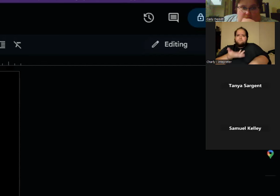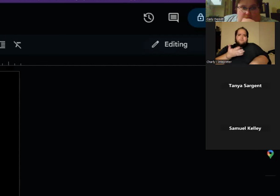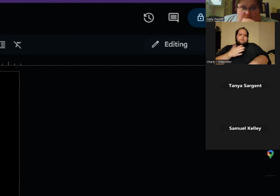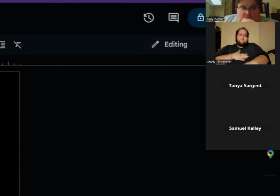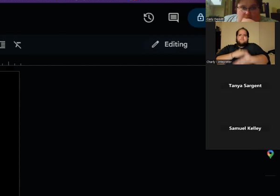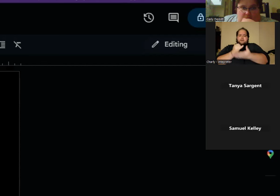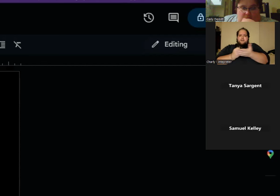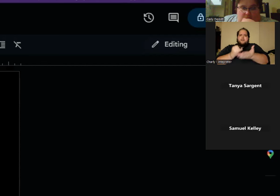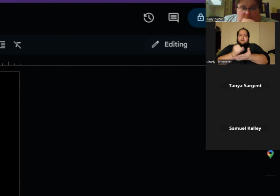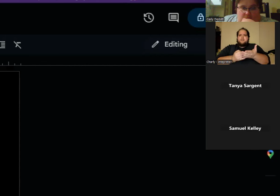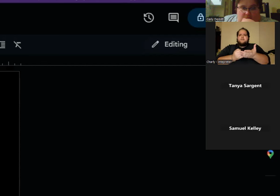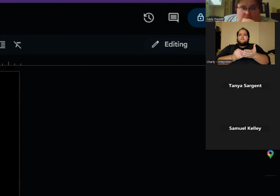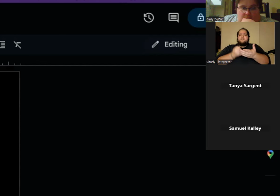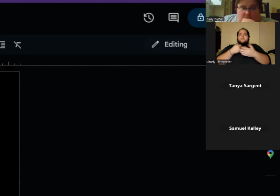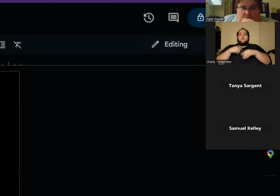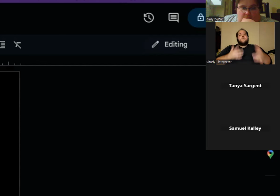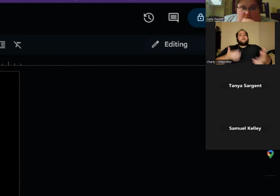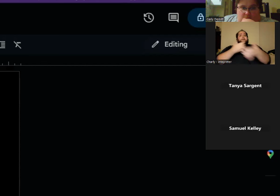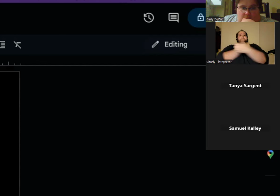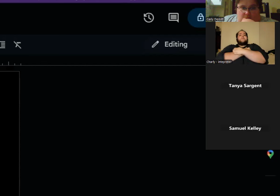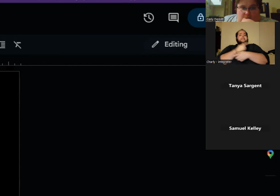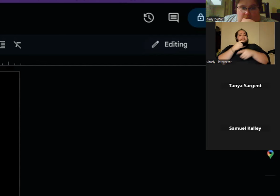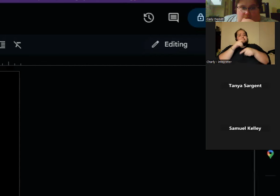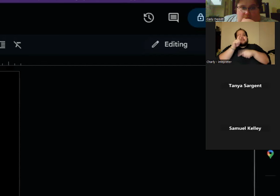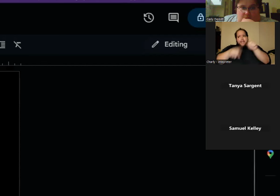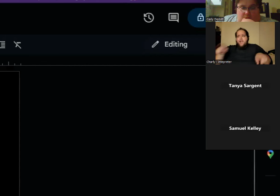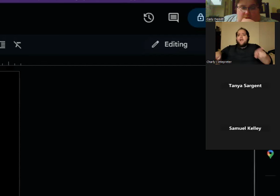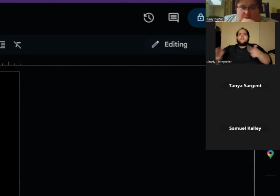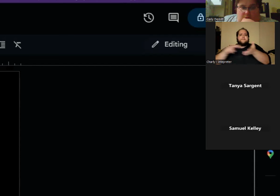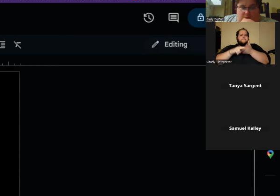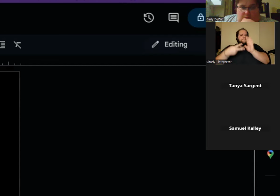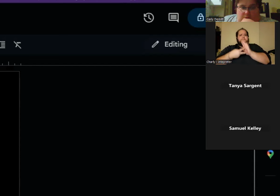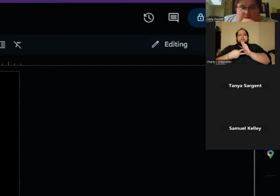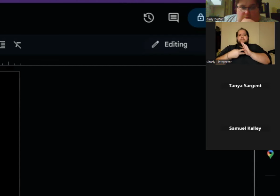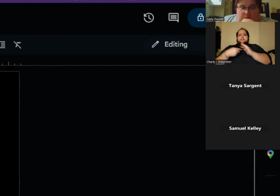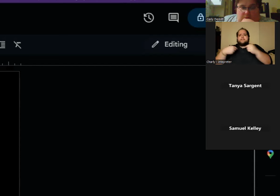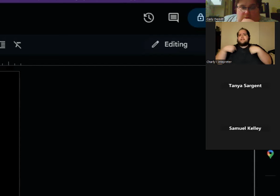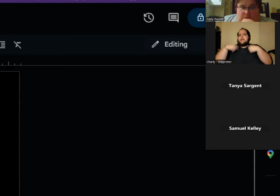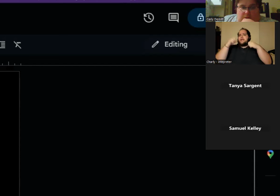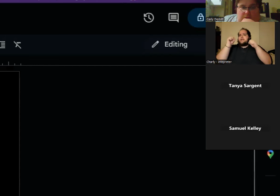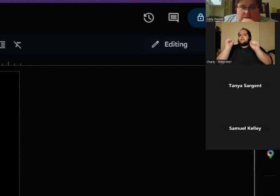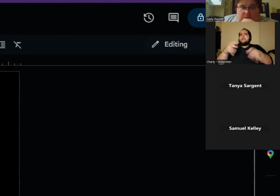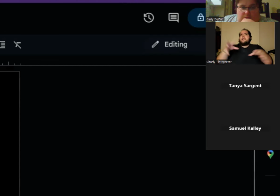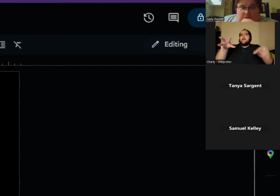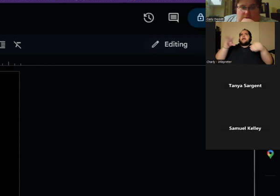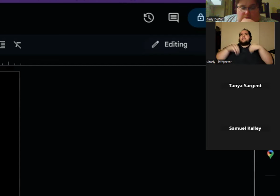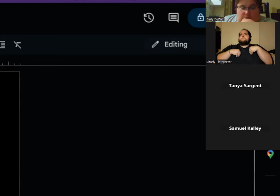The chaos means accepting the things in my life I can't control. And living with being different. I'm a chronic pain sufferer. I have mental